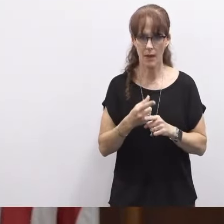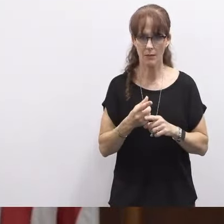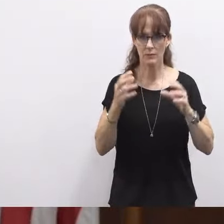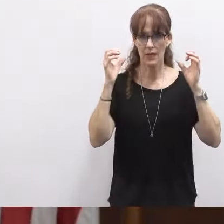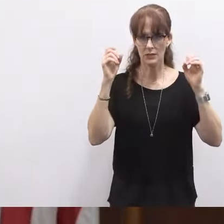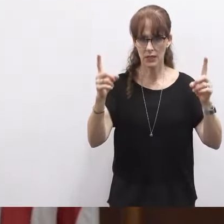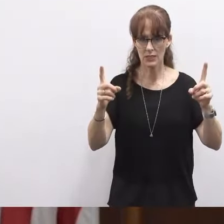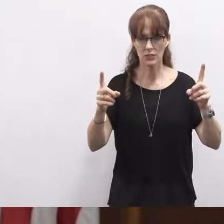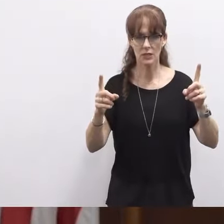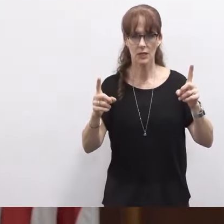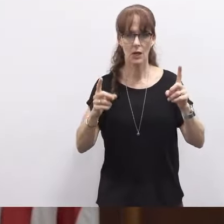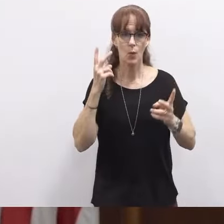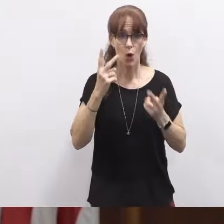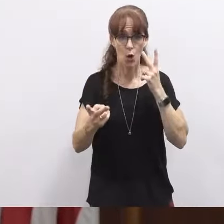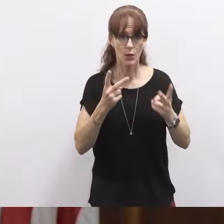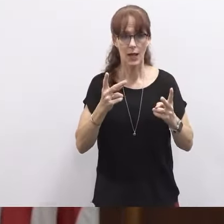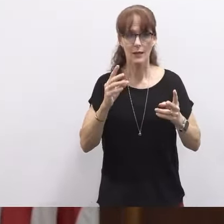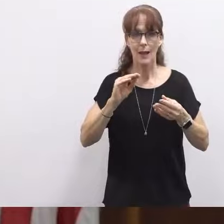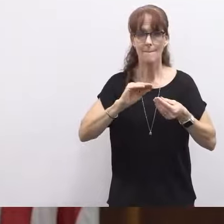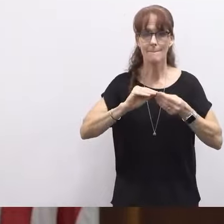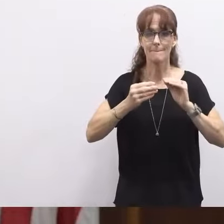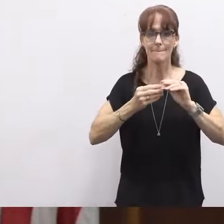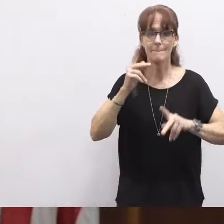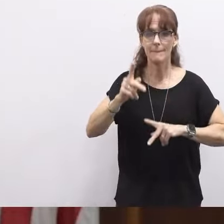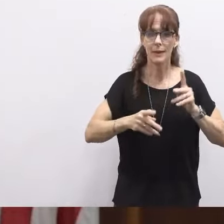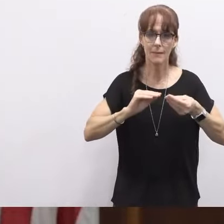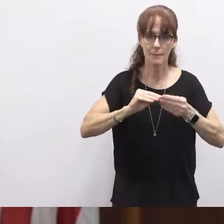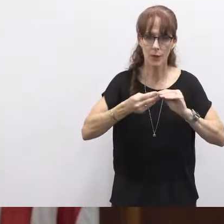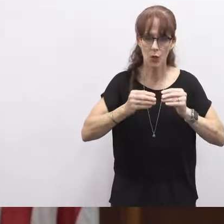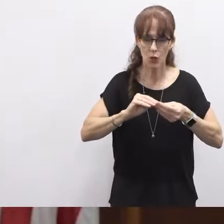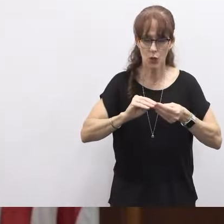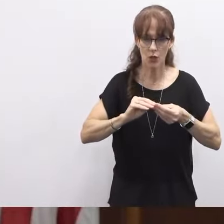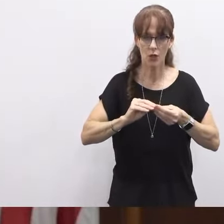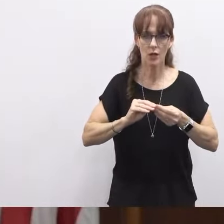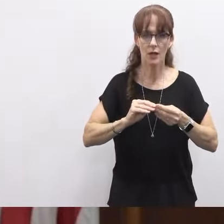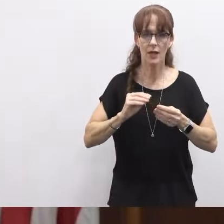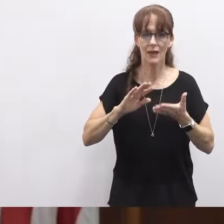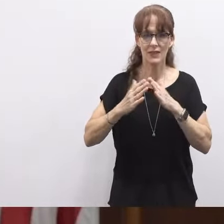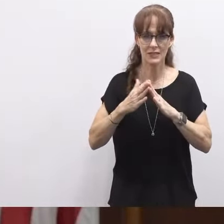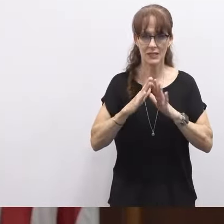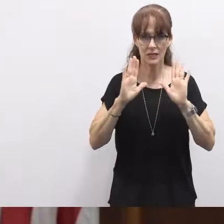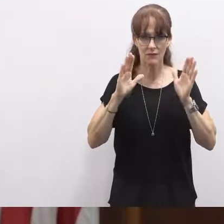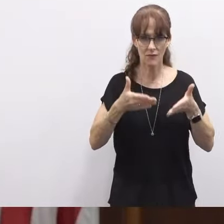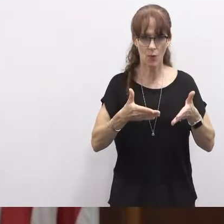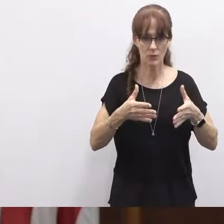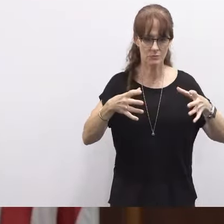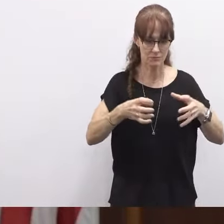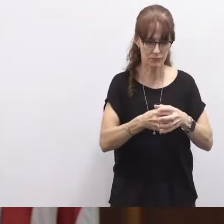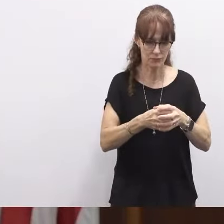that really when we're looking at population, population in our city is concentrated in places